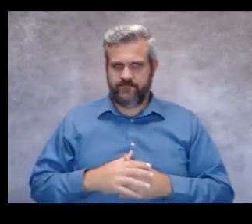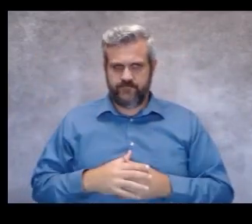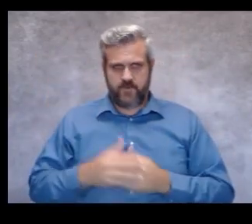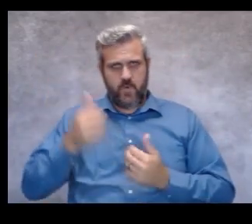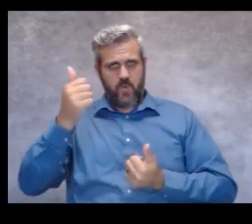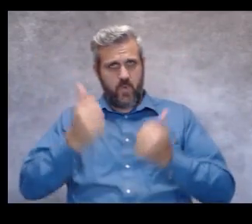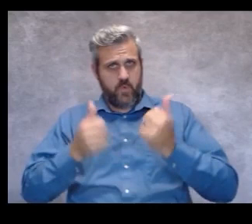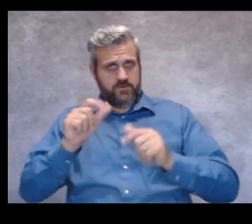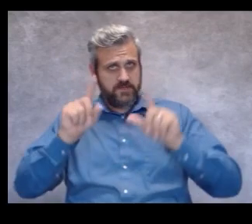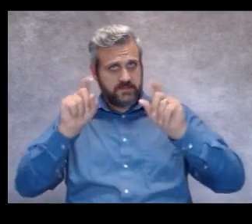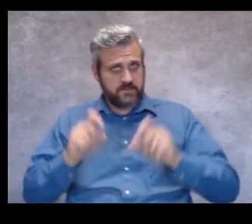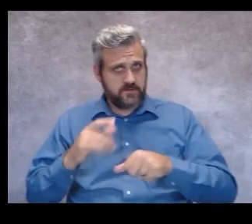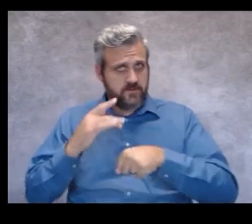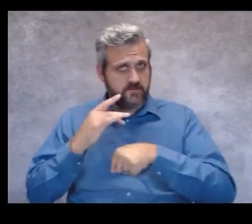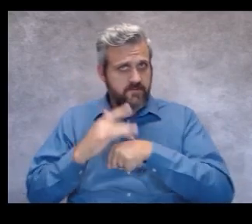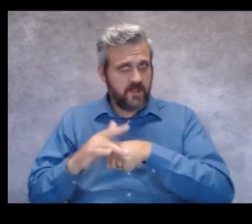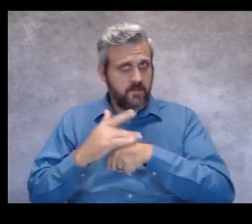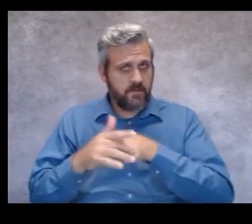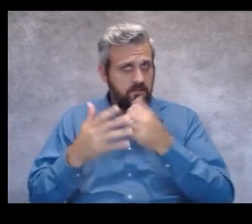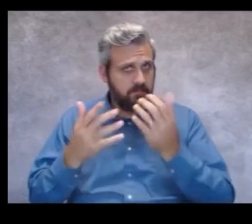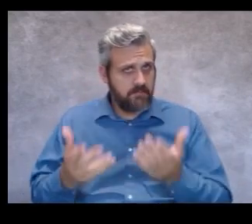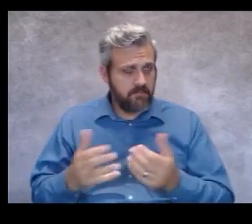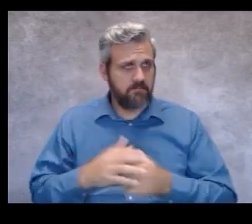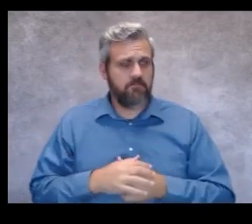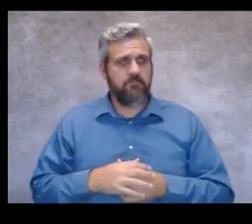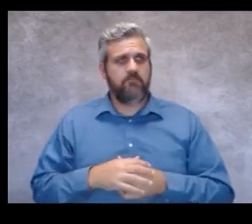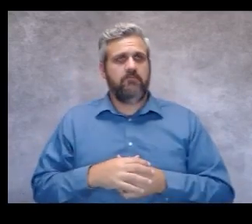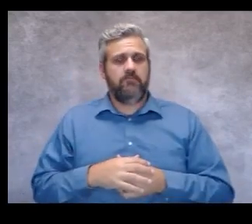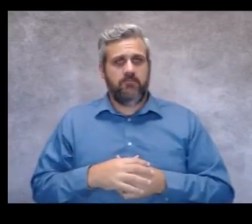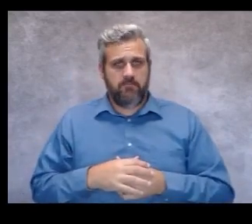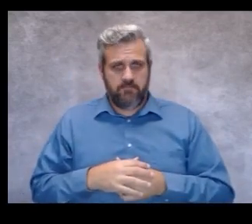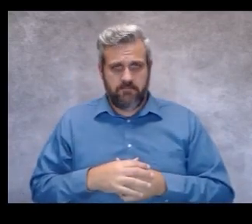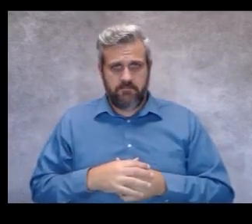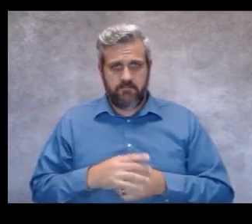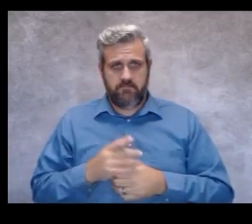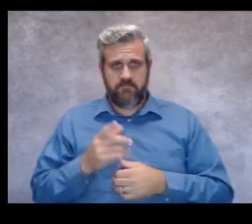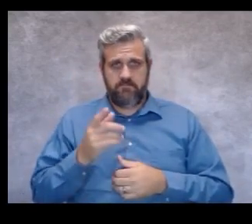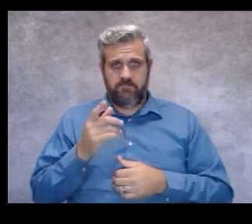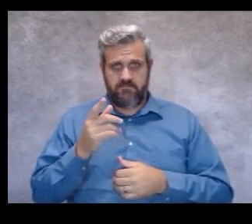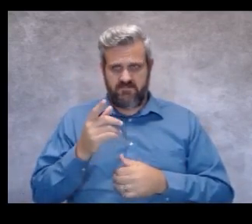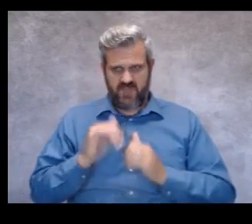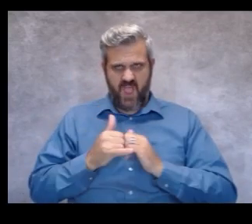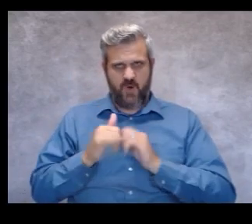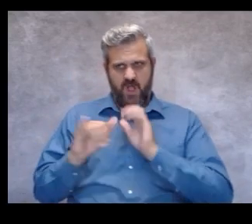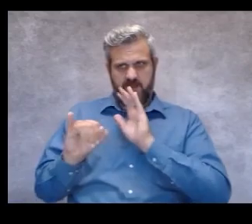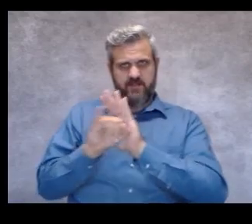which assessments are available. Do you have assessments or ways to identify